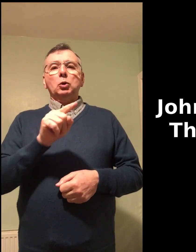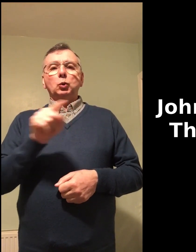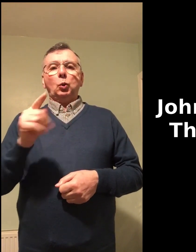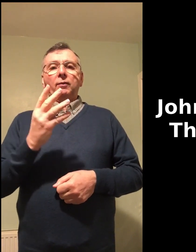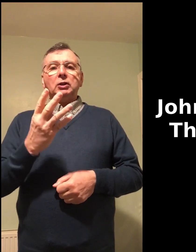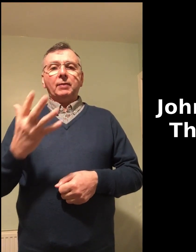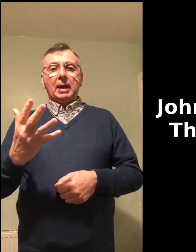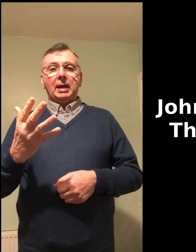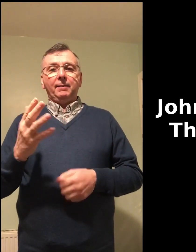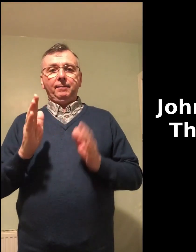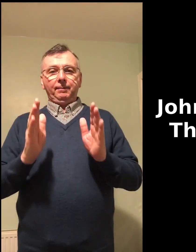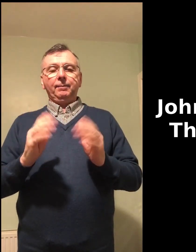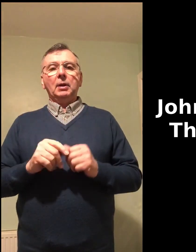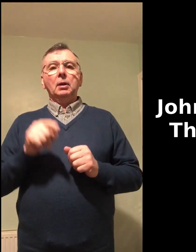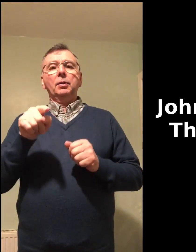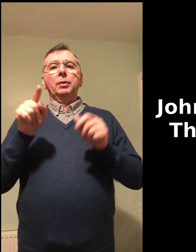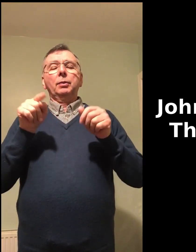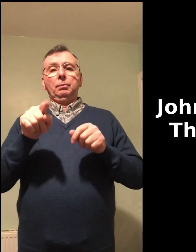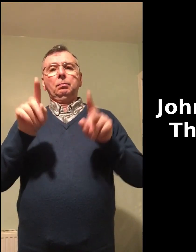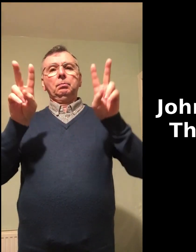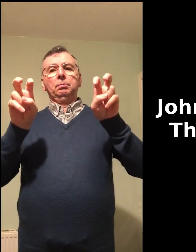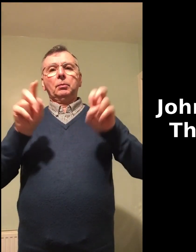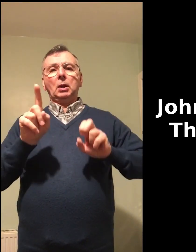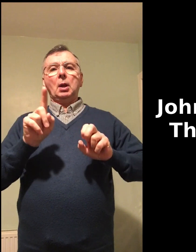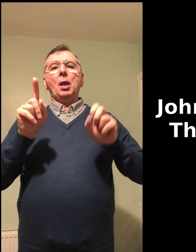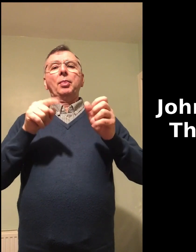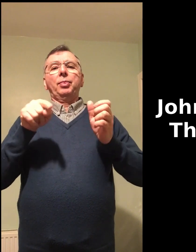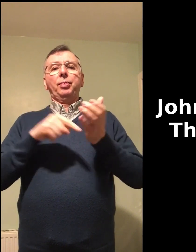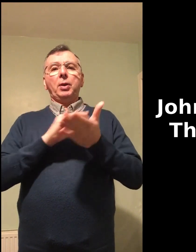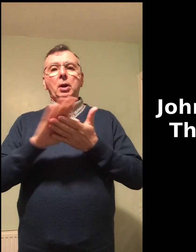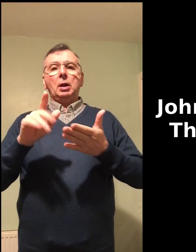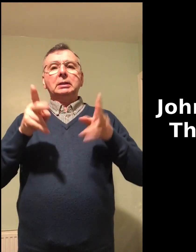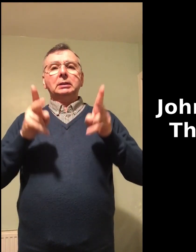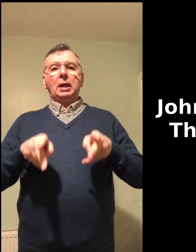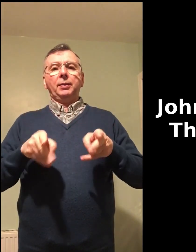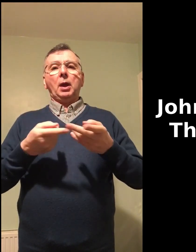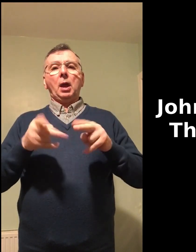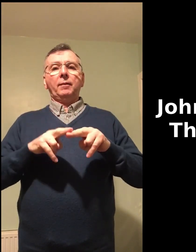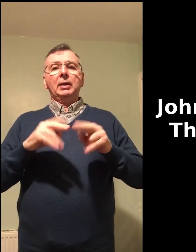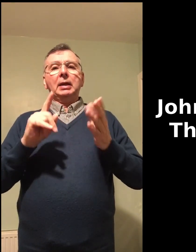And now over to Graham for our Bible Reading from John’s gospel where a broken helpess situation where God and Jesus seems to have let his followers down is marvellously transformed .. The Bible reading is taken from the New Testament. From the Gospel of John 11:1-45